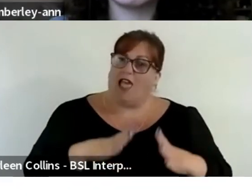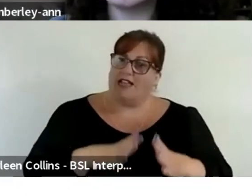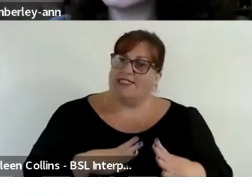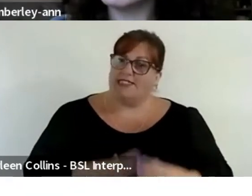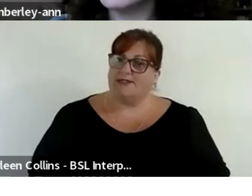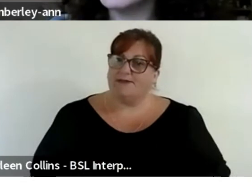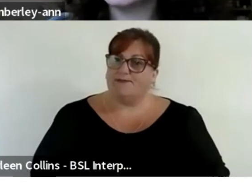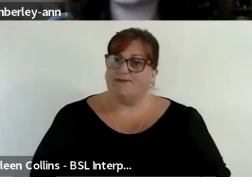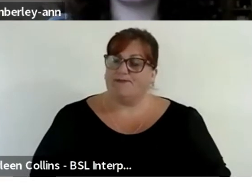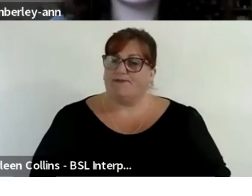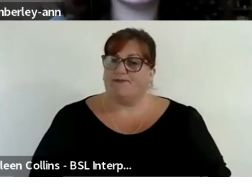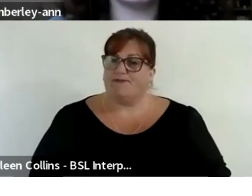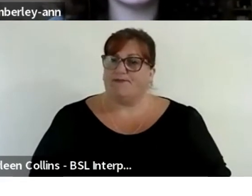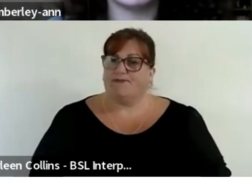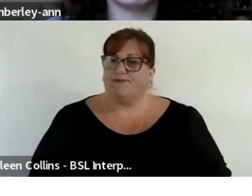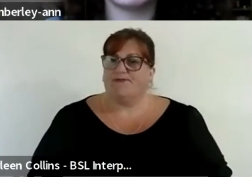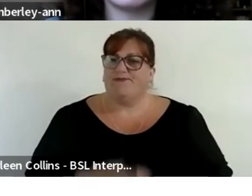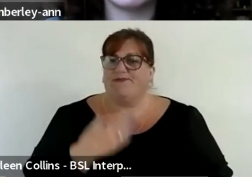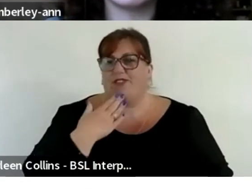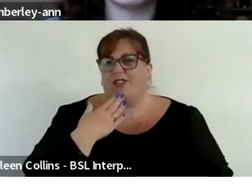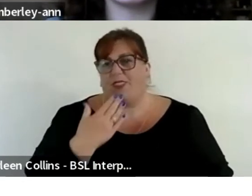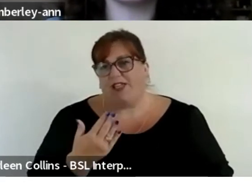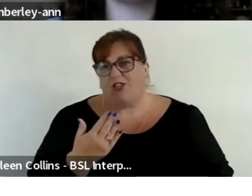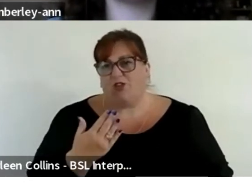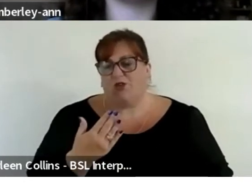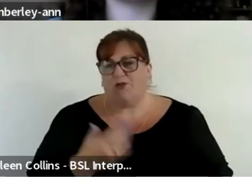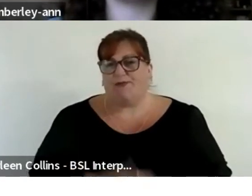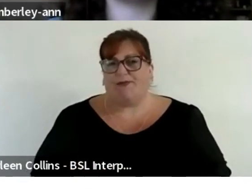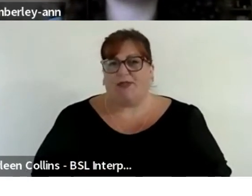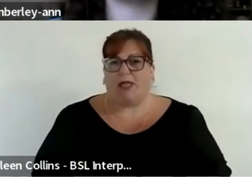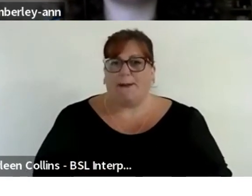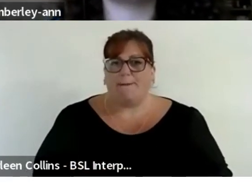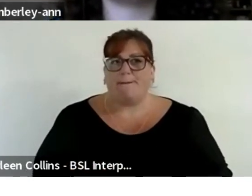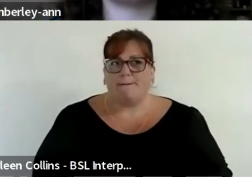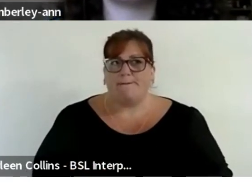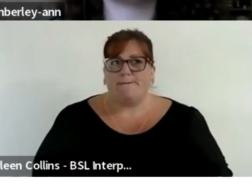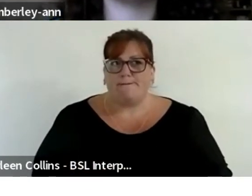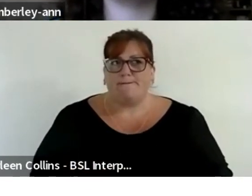Thank you for sharing that. I think that's such a valuable reflection.